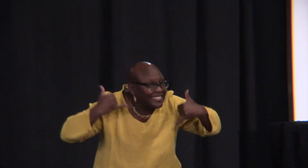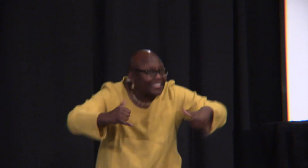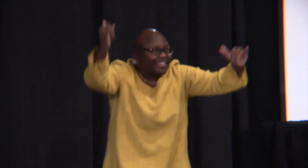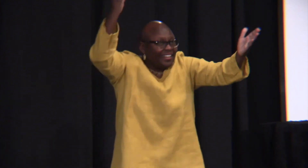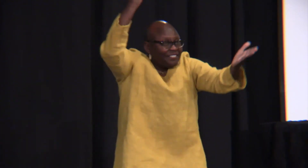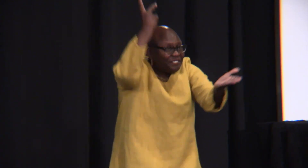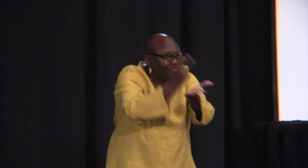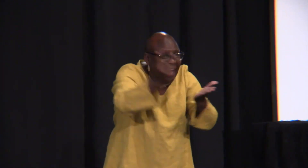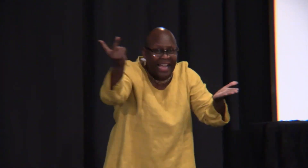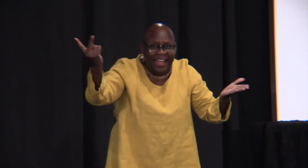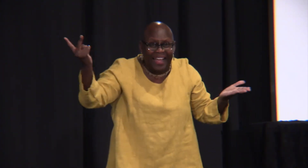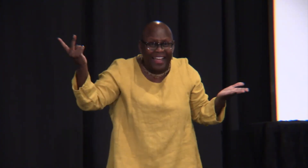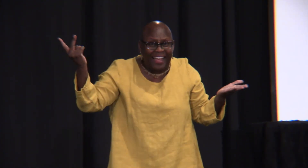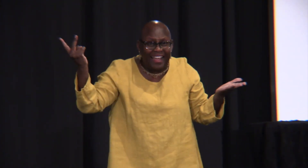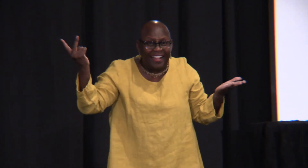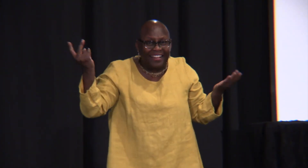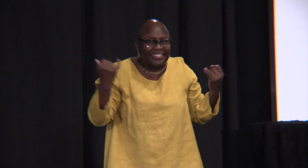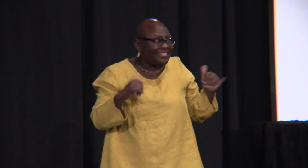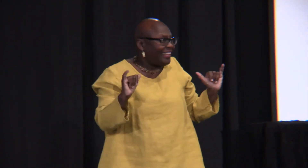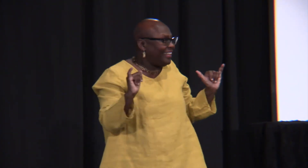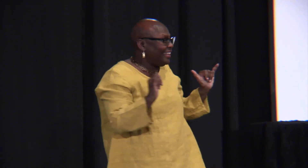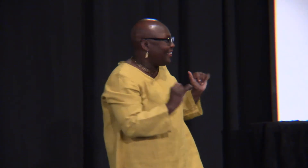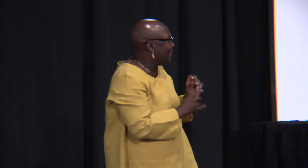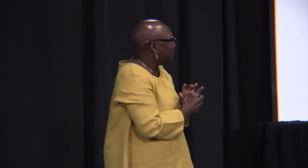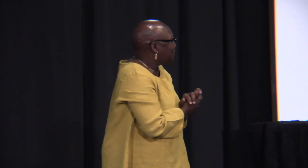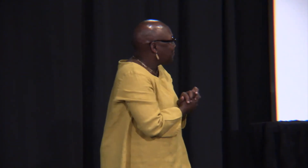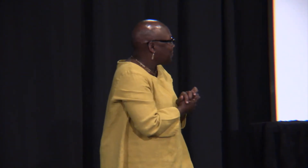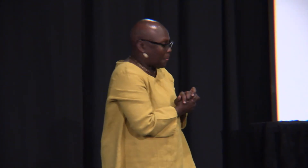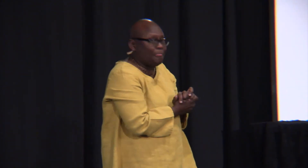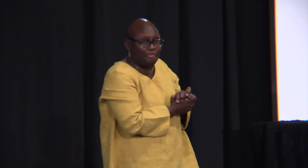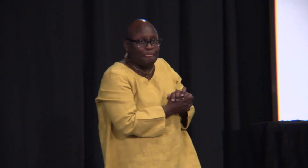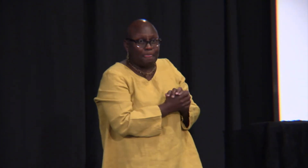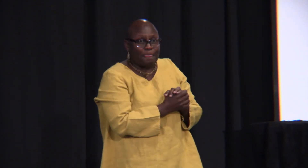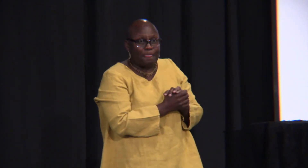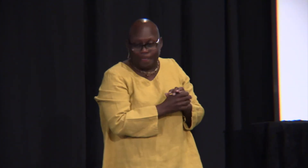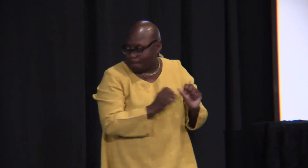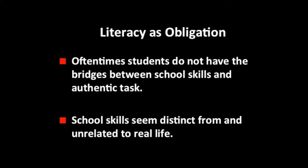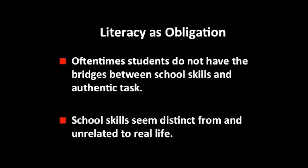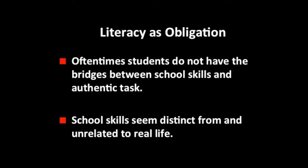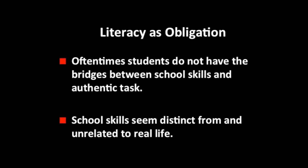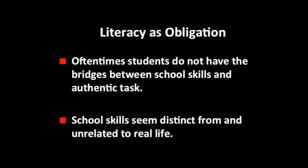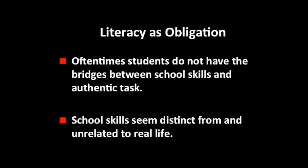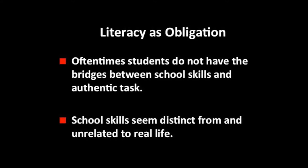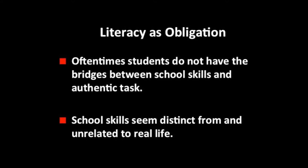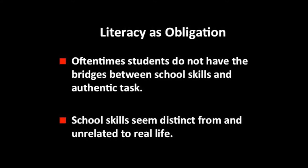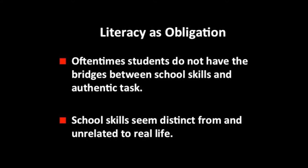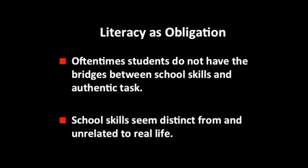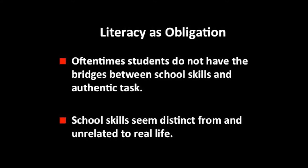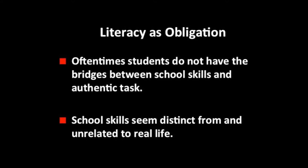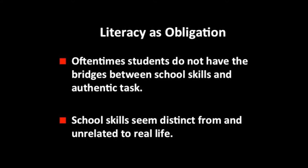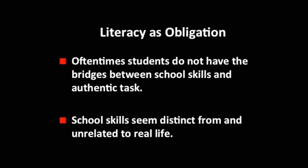with even more drills and so on and so on and so on.